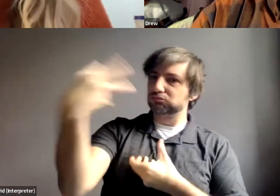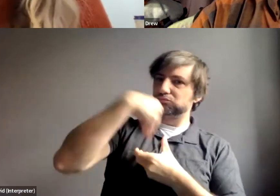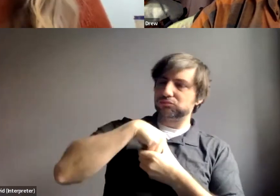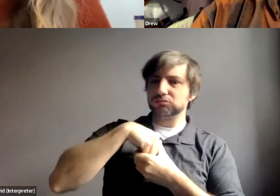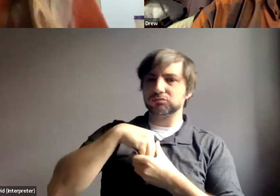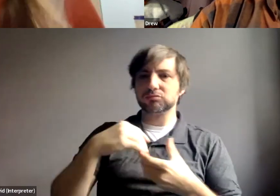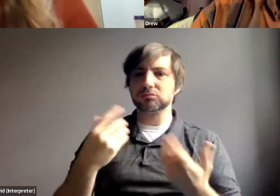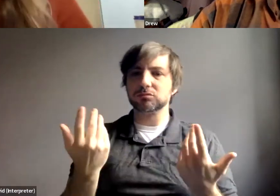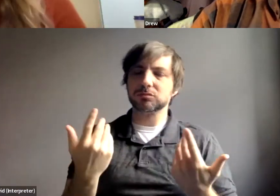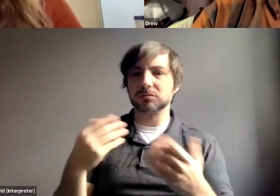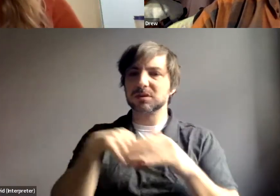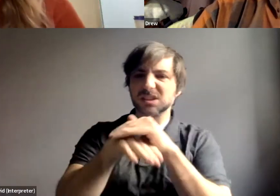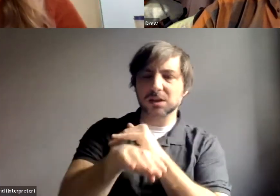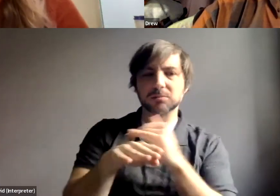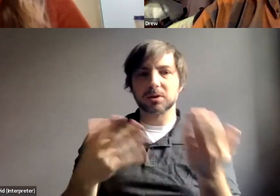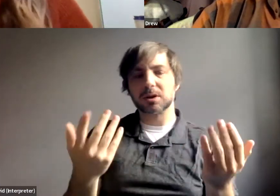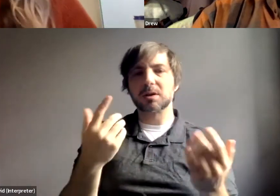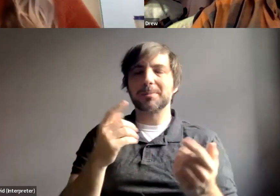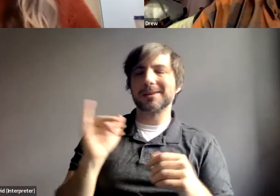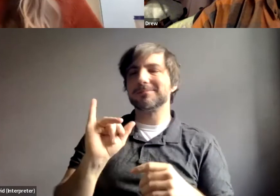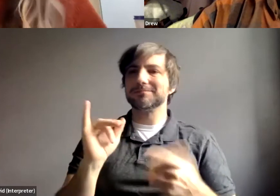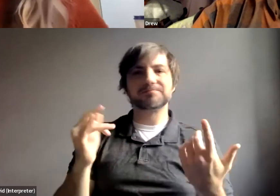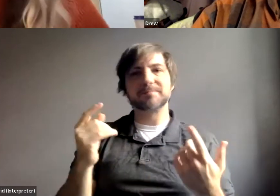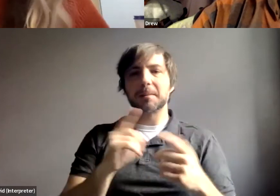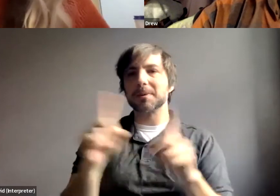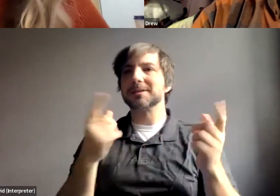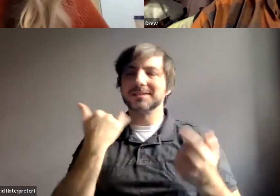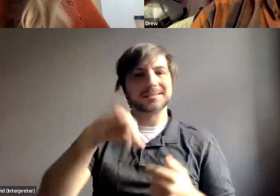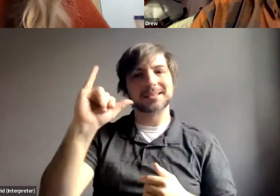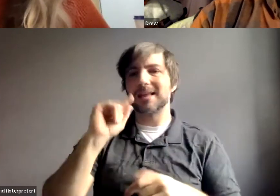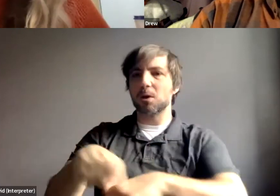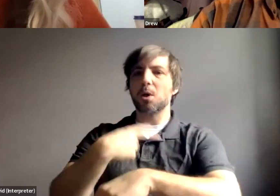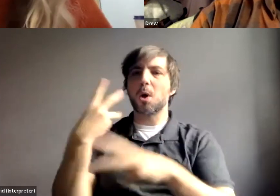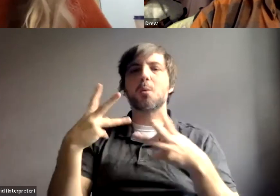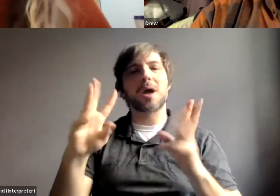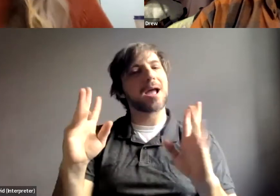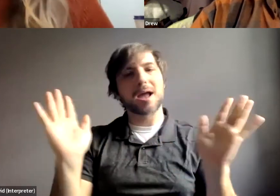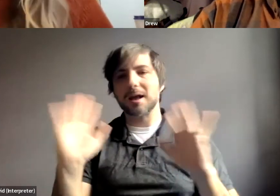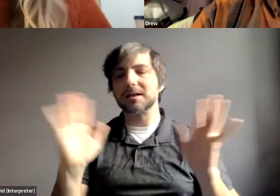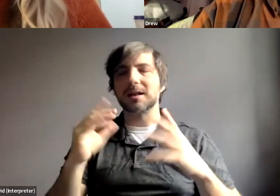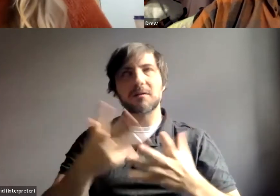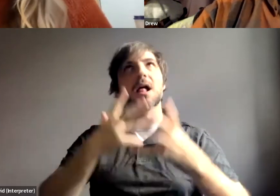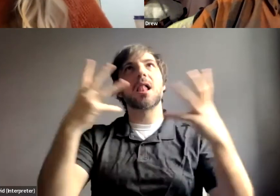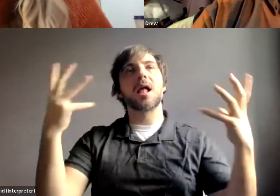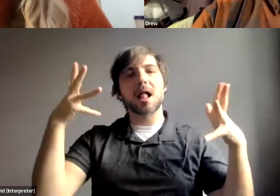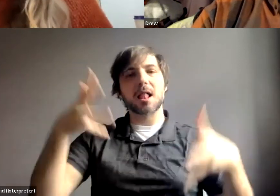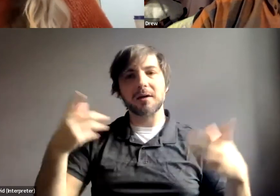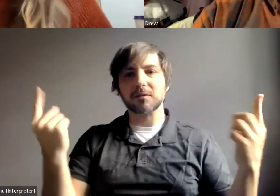long way to go. Things we have done from a DE I perspective is recently